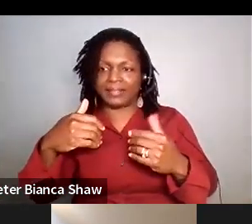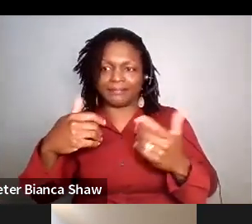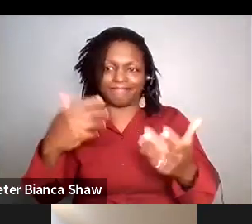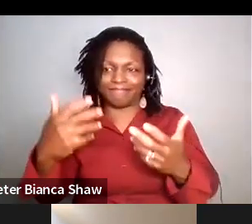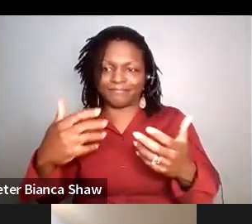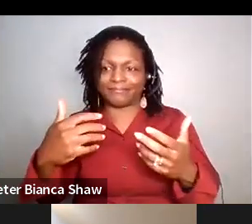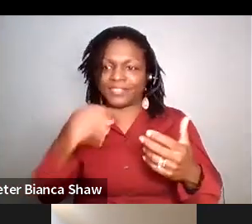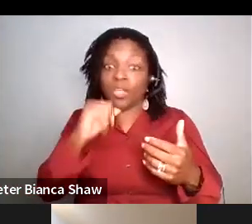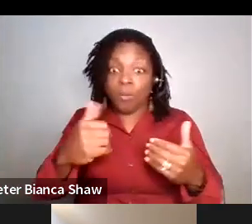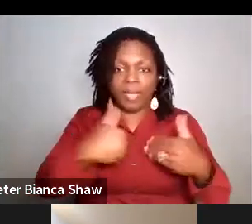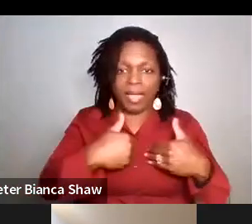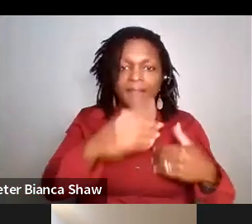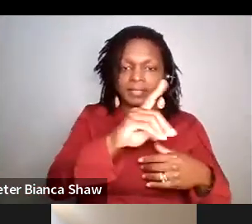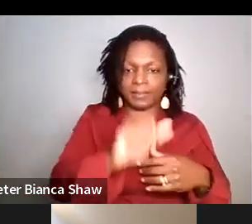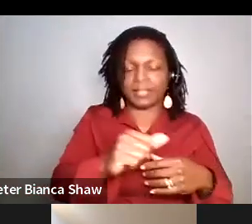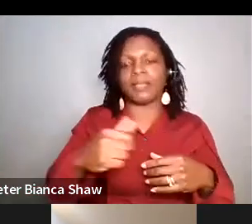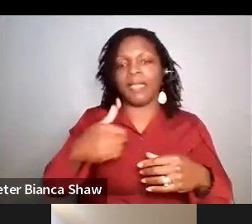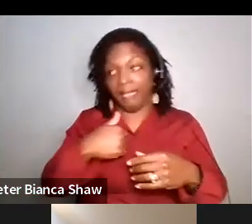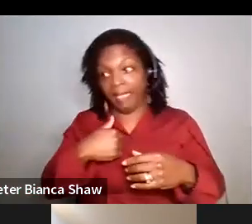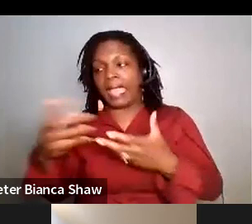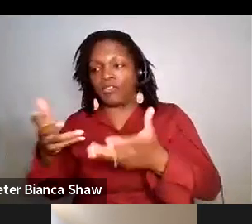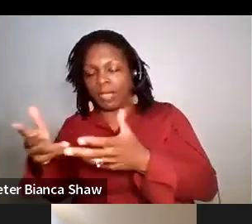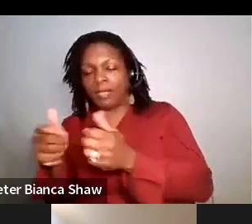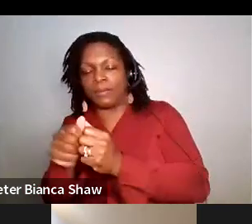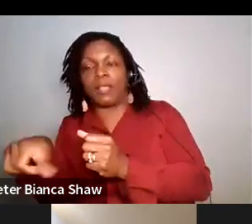I interact with a lot of fathers who have a child with down syndrome specifically.